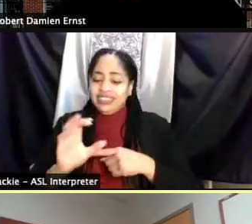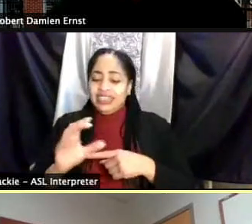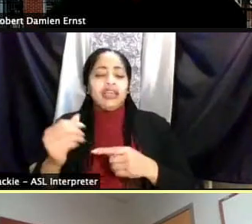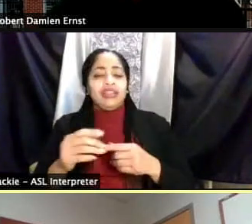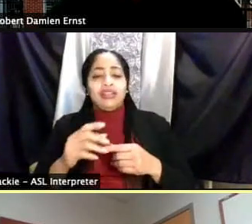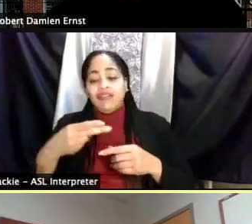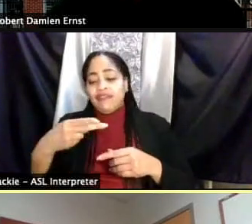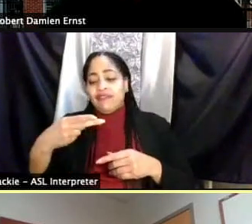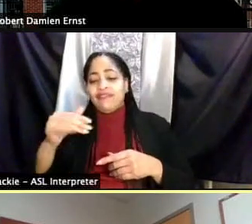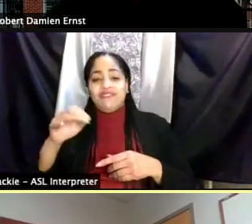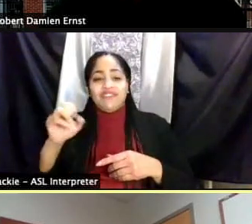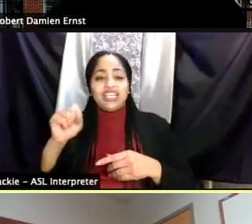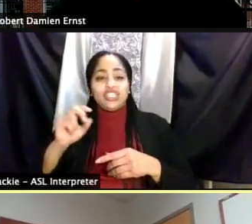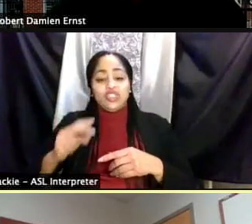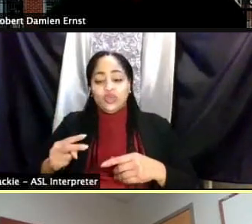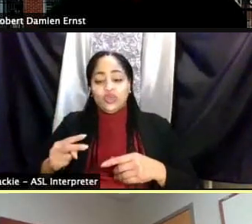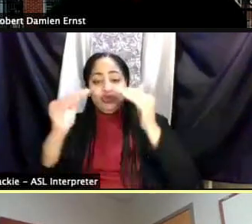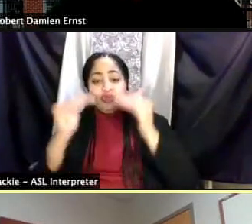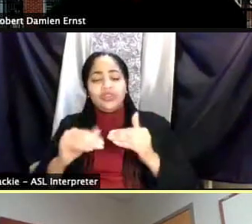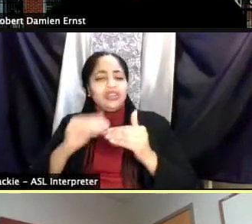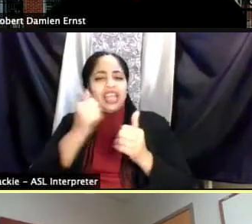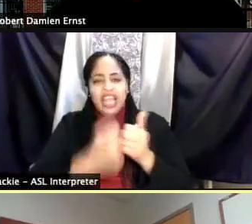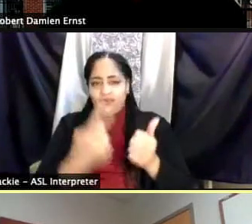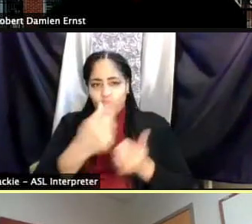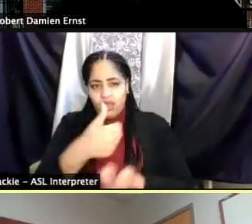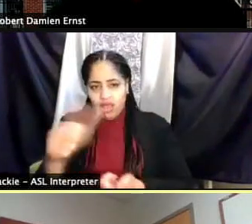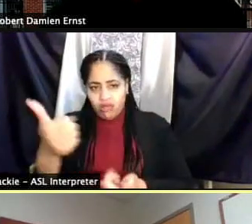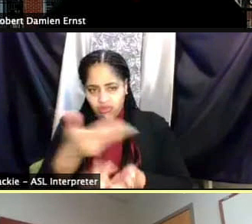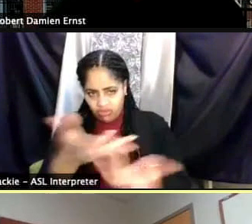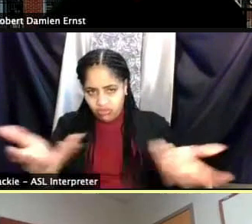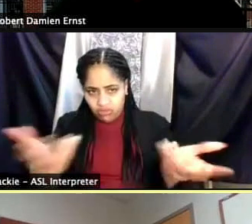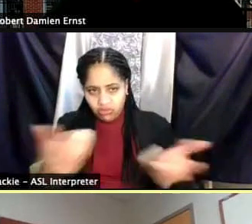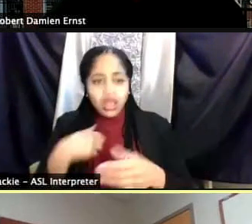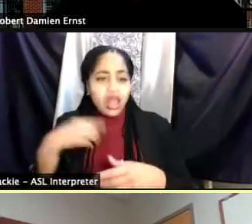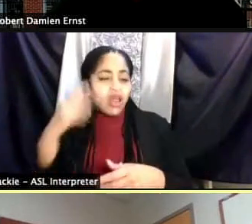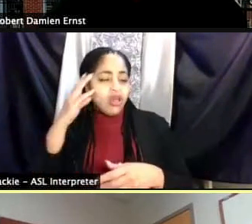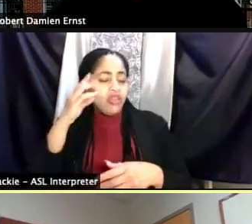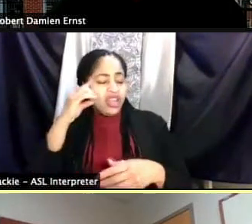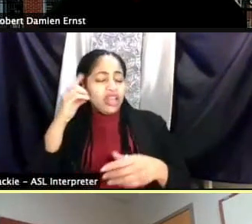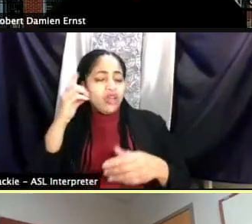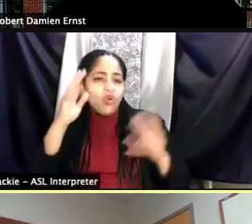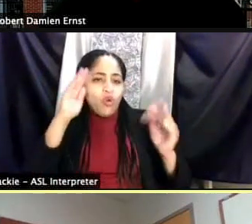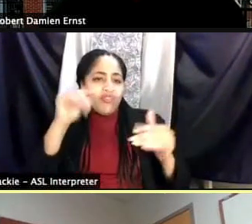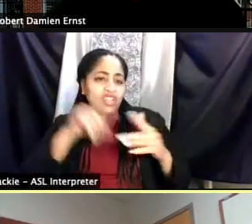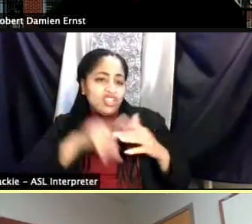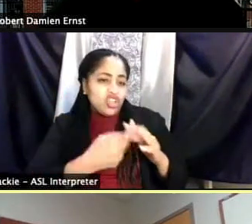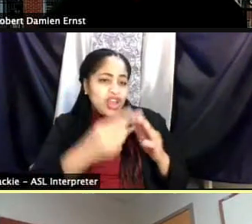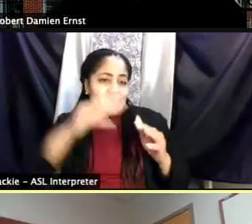And I would think that we would hopefully start that, maybe late spring early summer